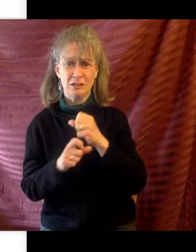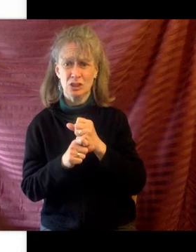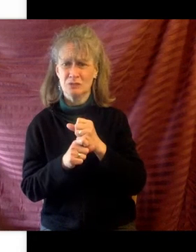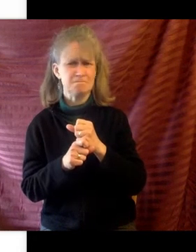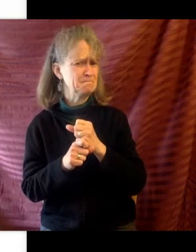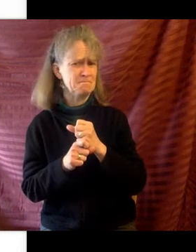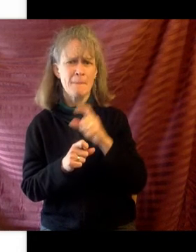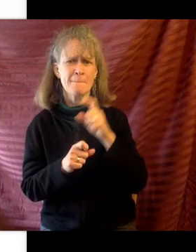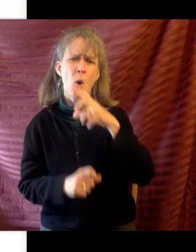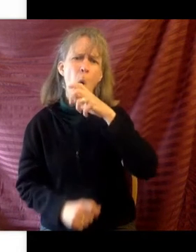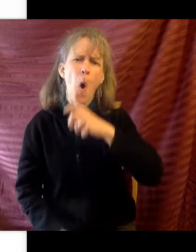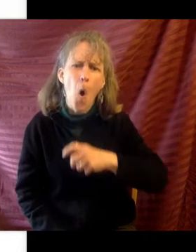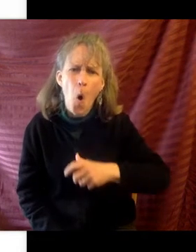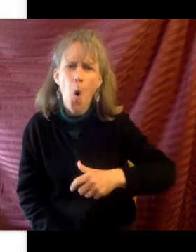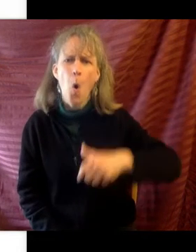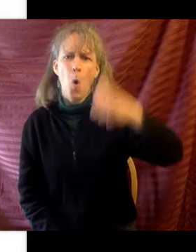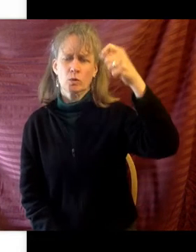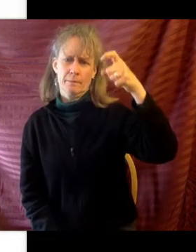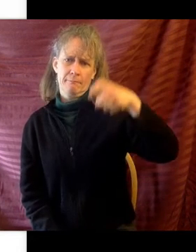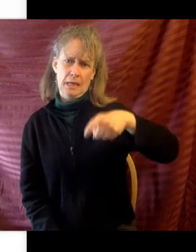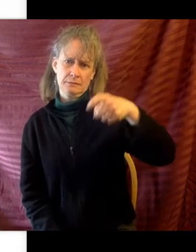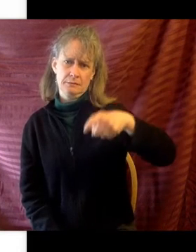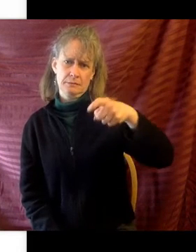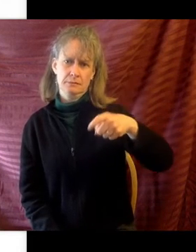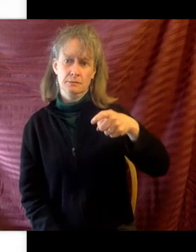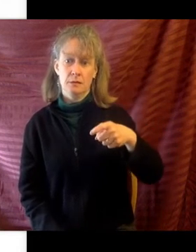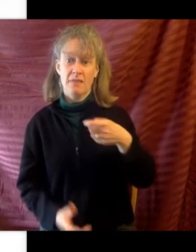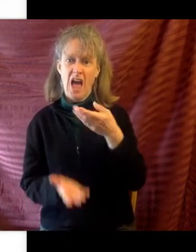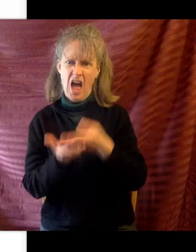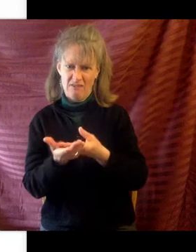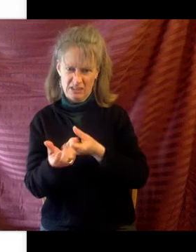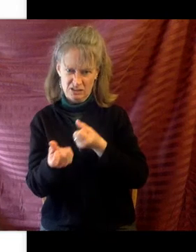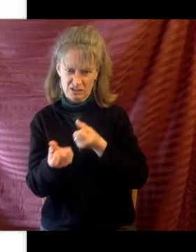Darwin found much evidence supporting the ideas of unified...